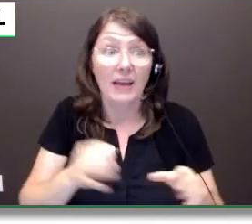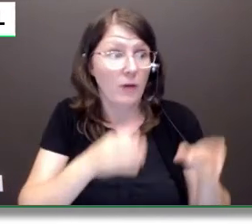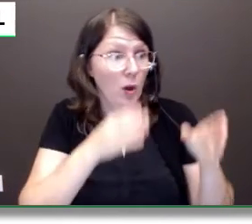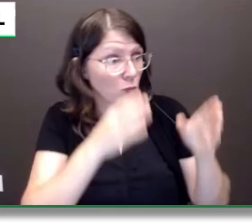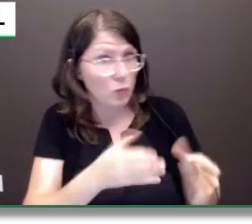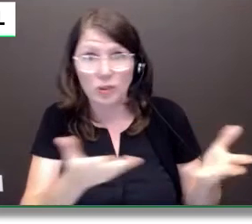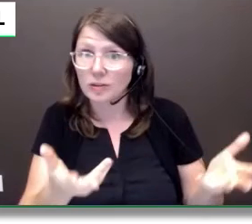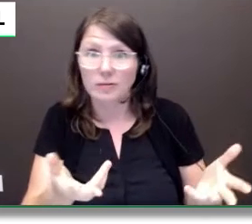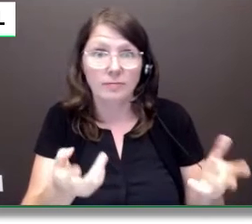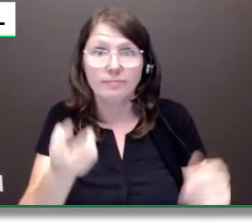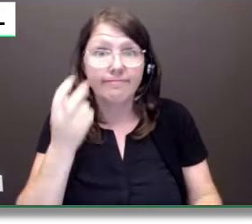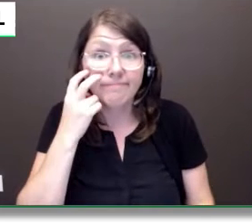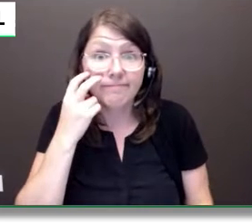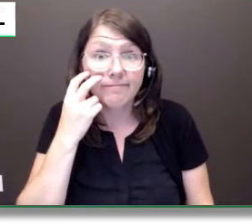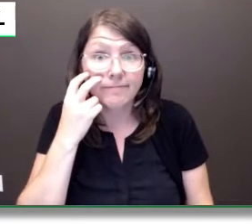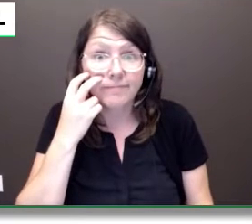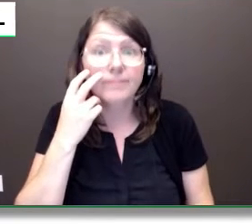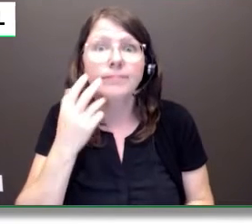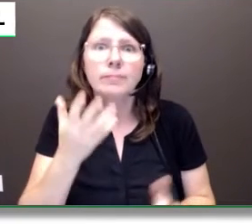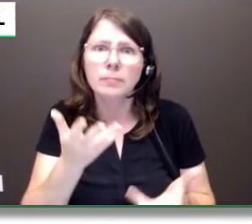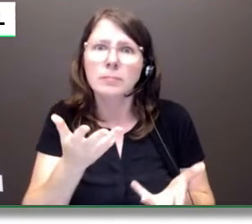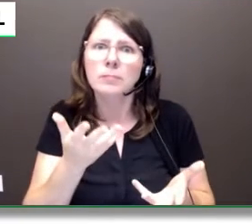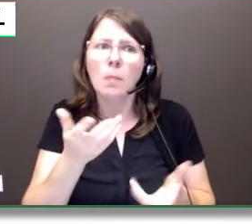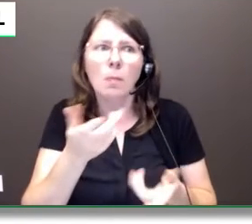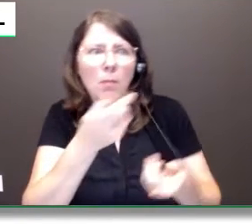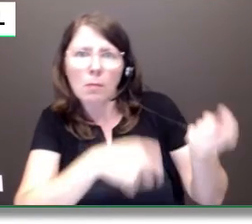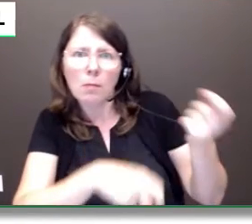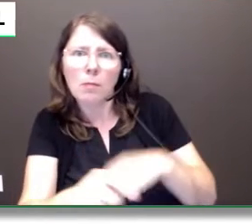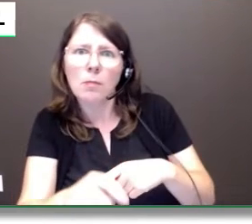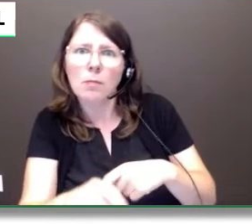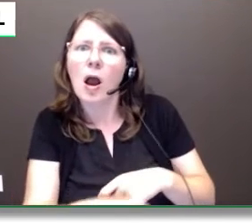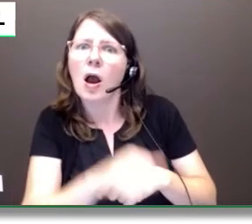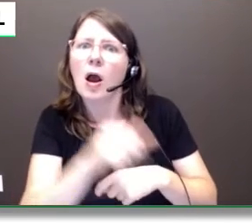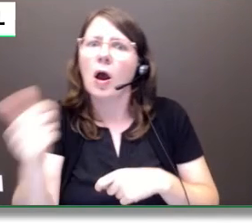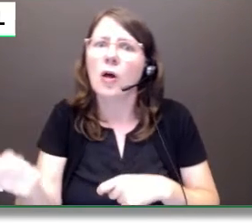should have uh an application or a description of what